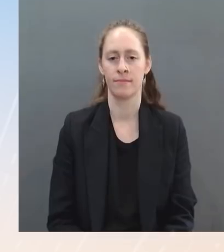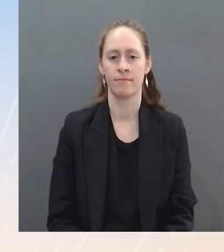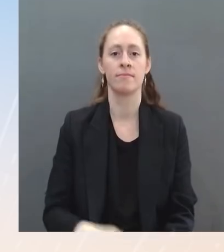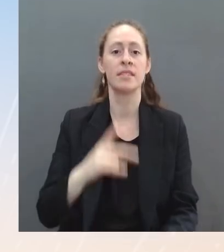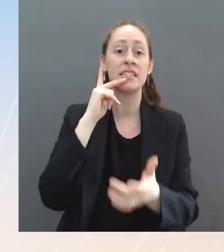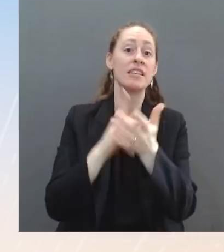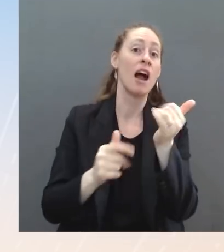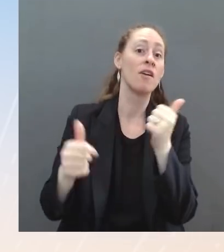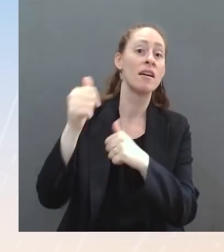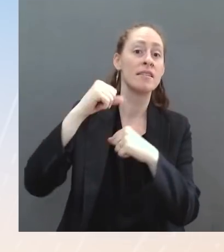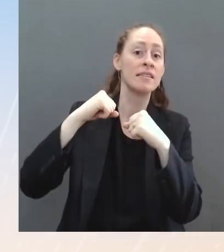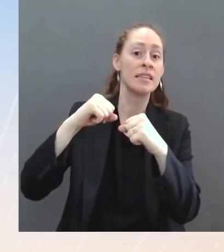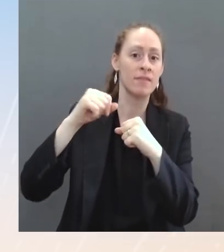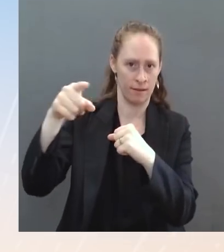and the components that go into them,